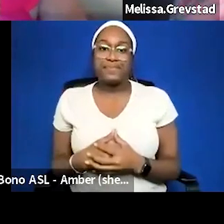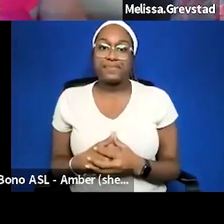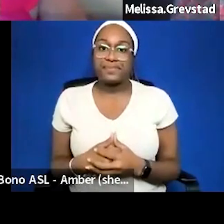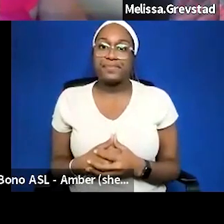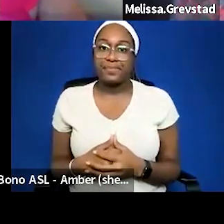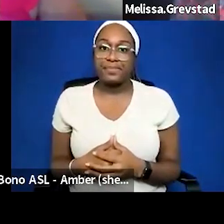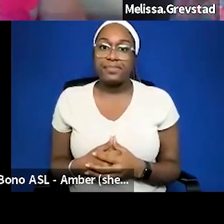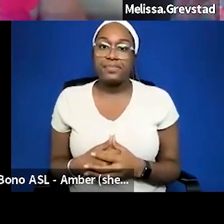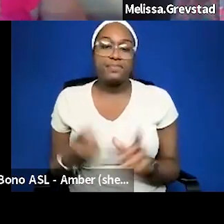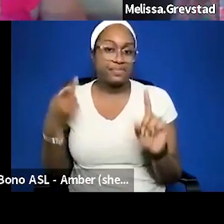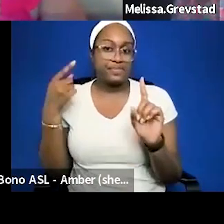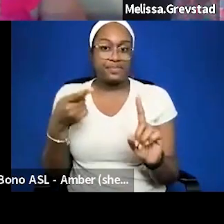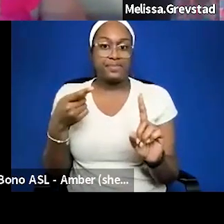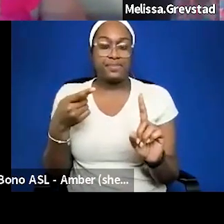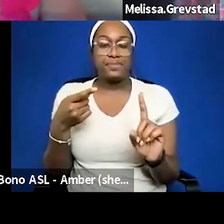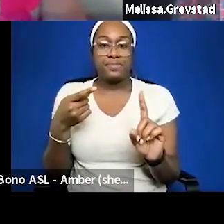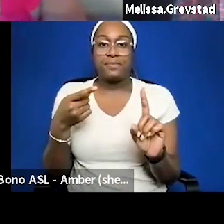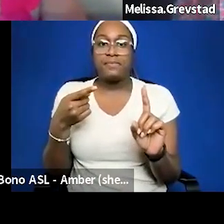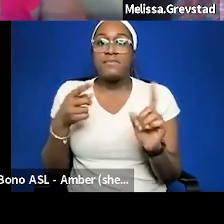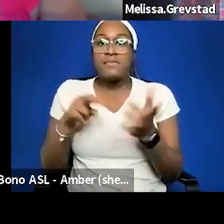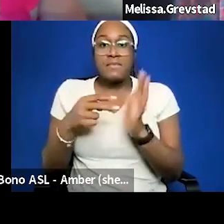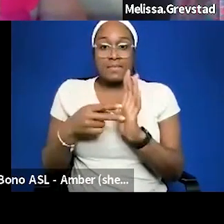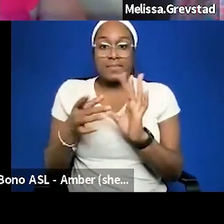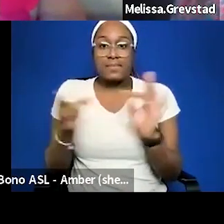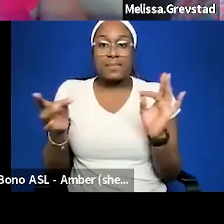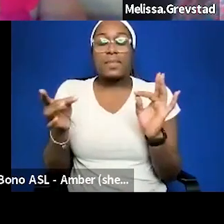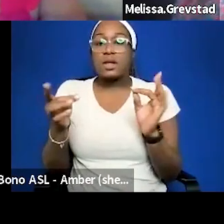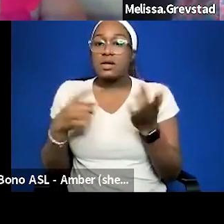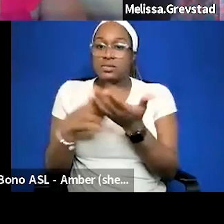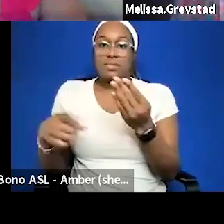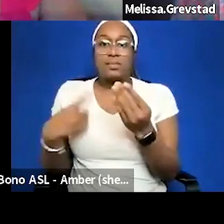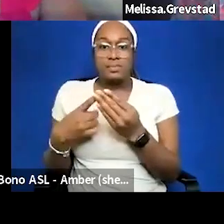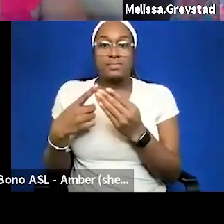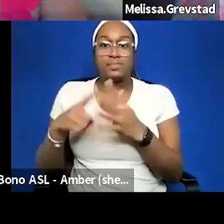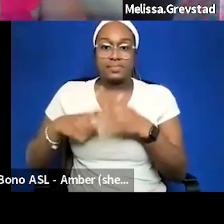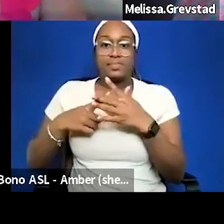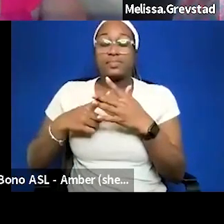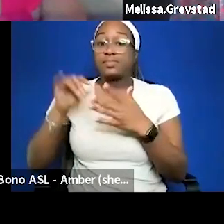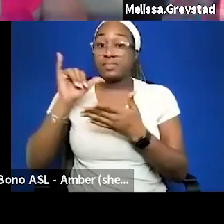purpose mission statement that I talked about at the beginning. And that's really the foundation, whether we're selling a deodorant,